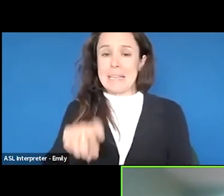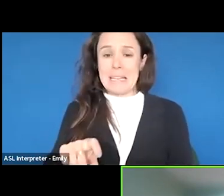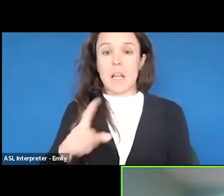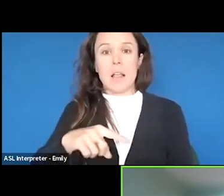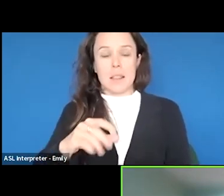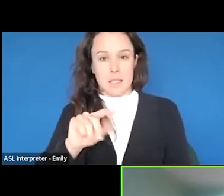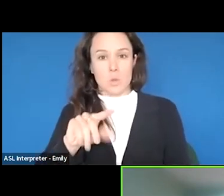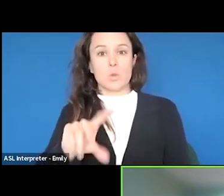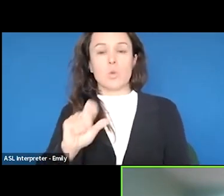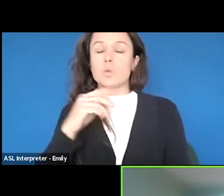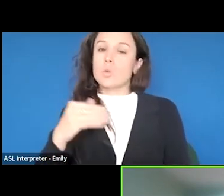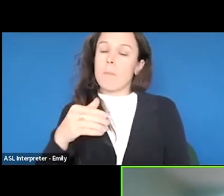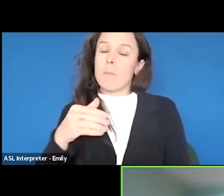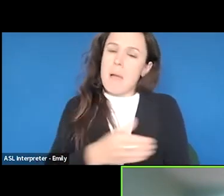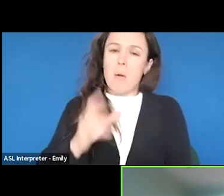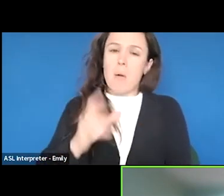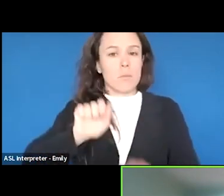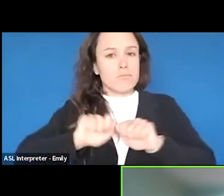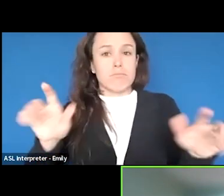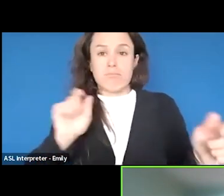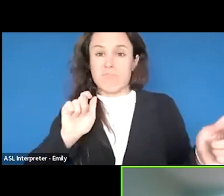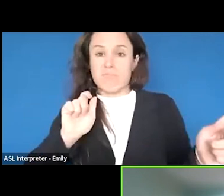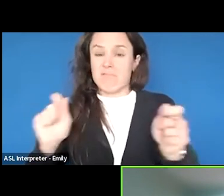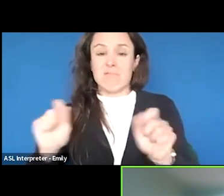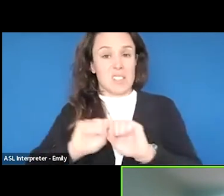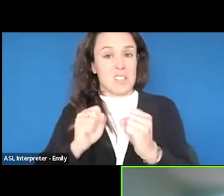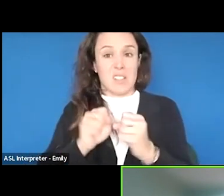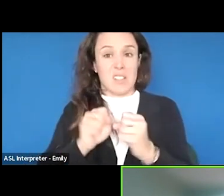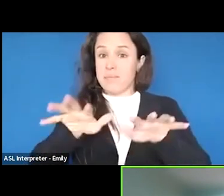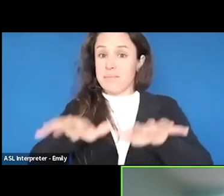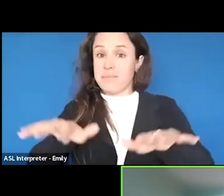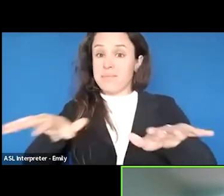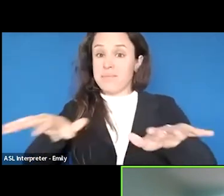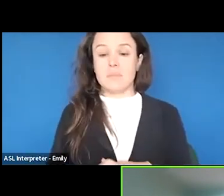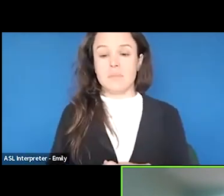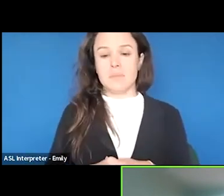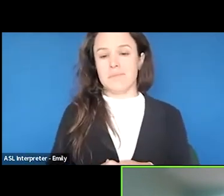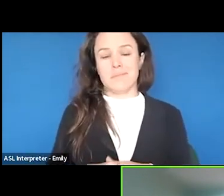and they're going to change all aspects of a society, I don't believe they have a human-like